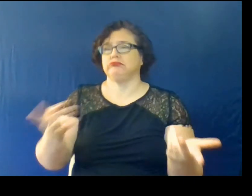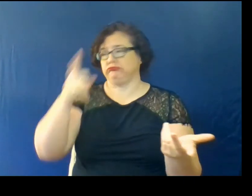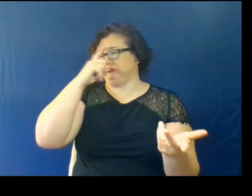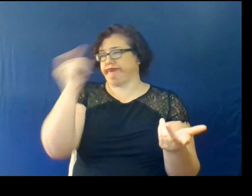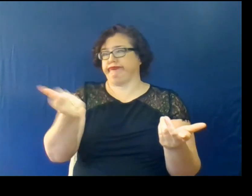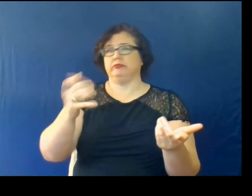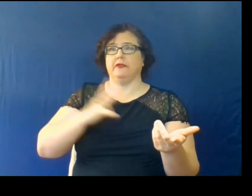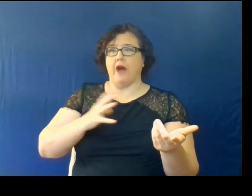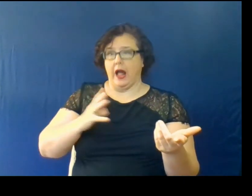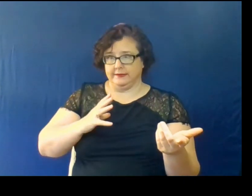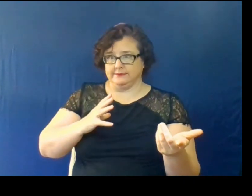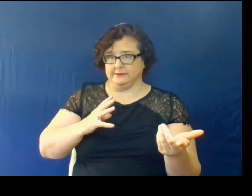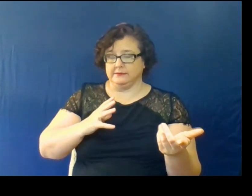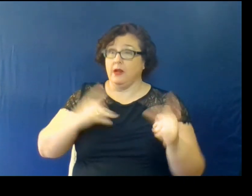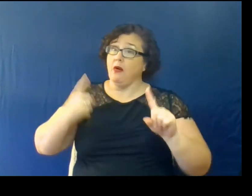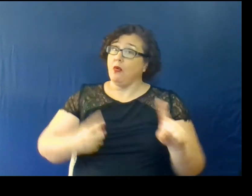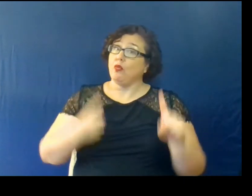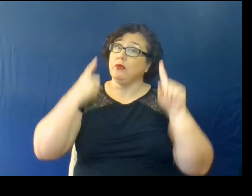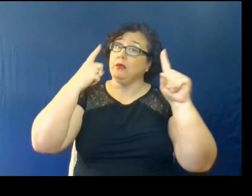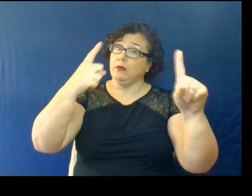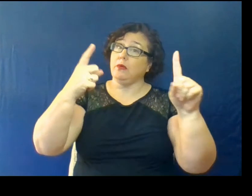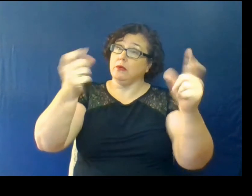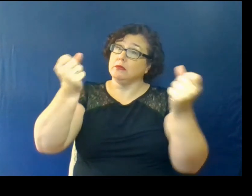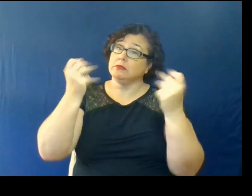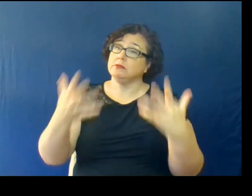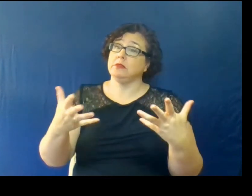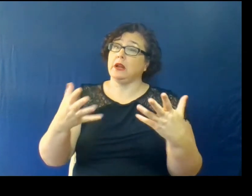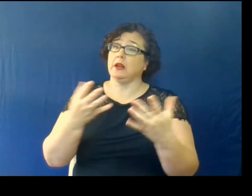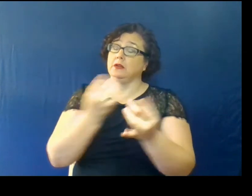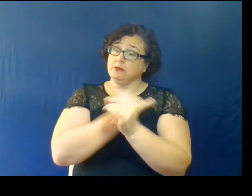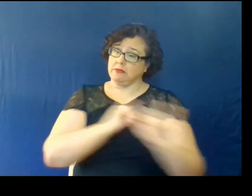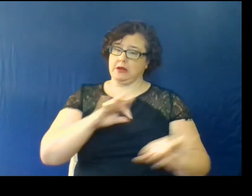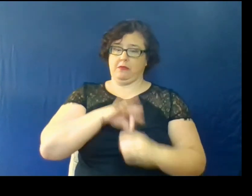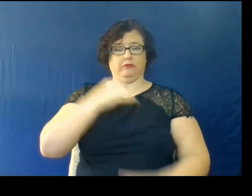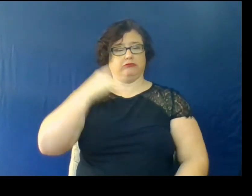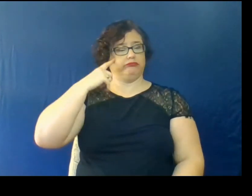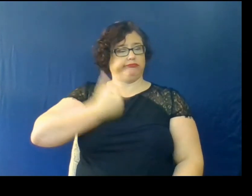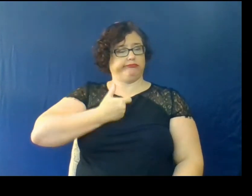while the goal I think for a lot of people is to vote independently, they're certainly entitled to